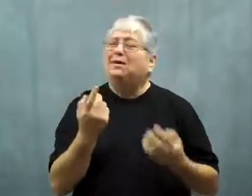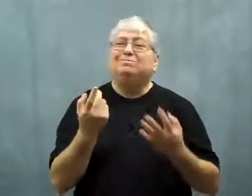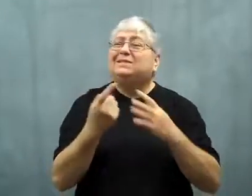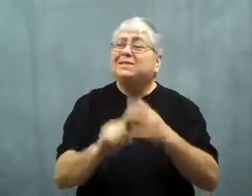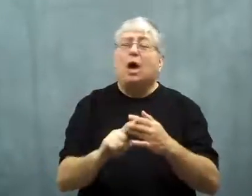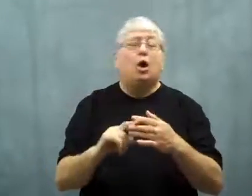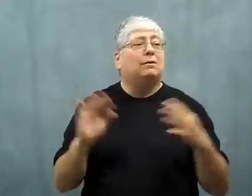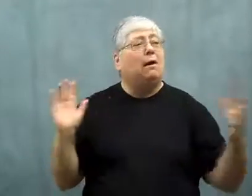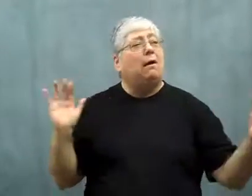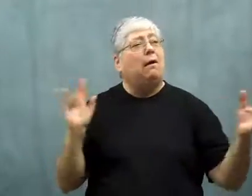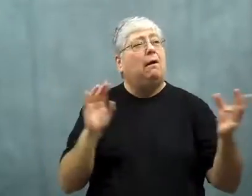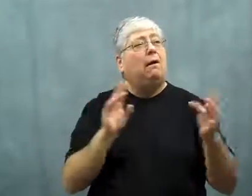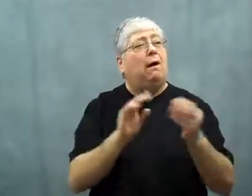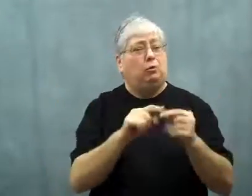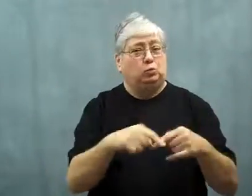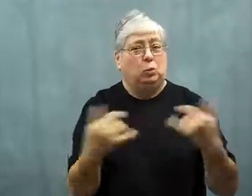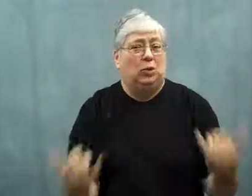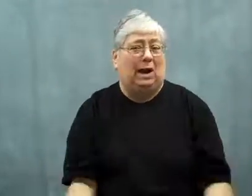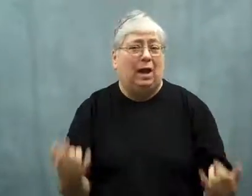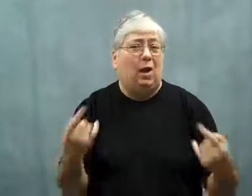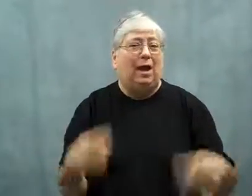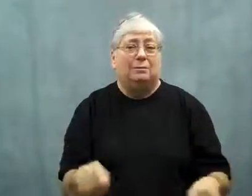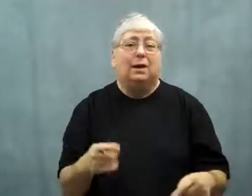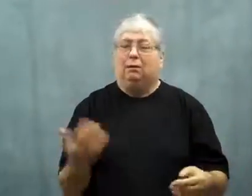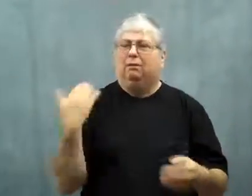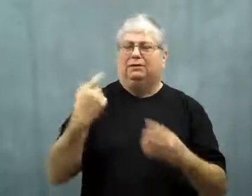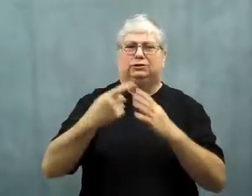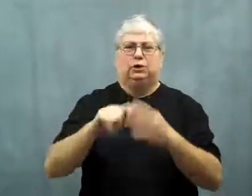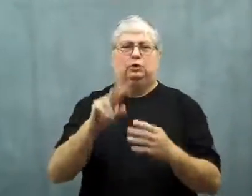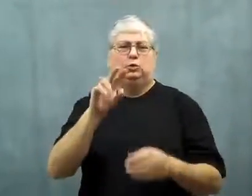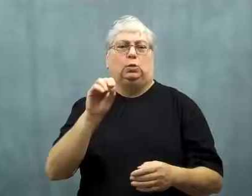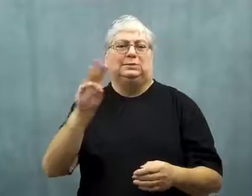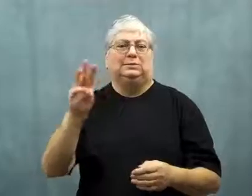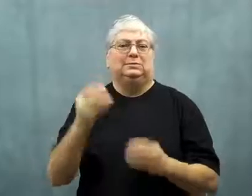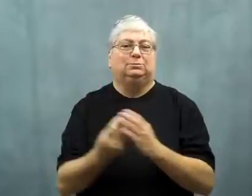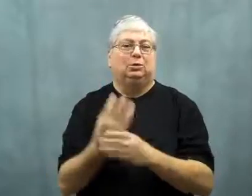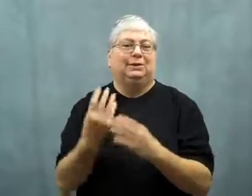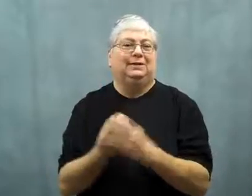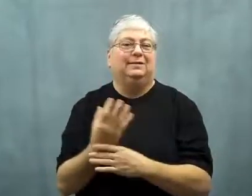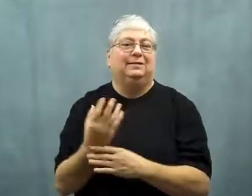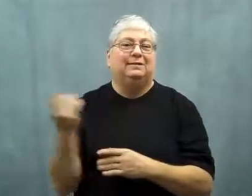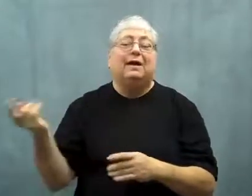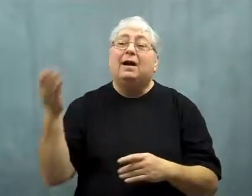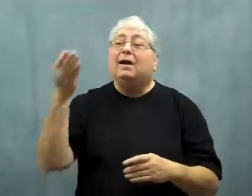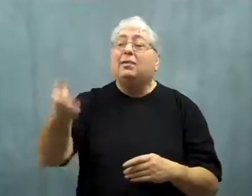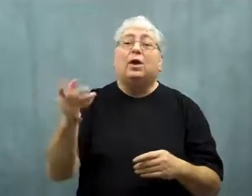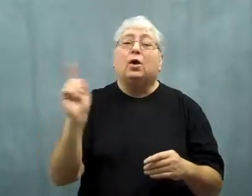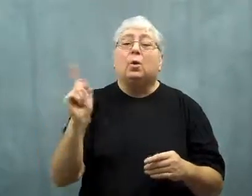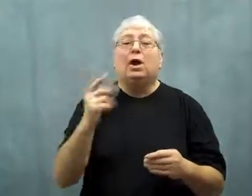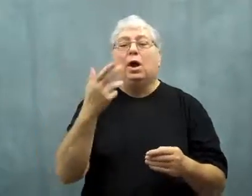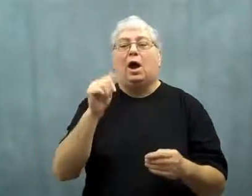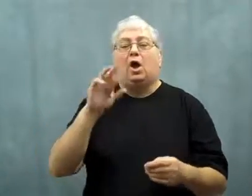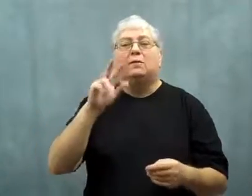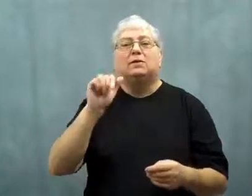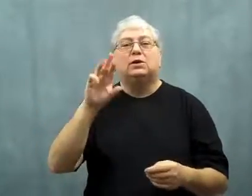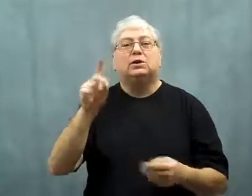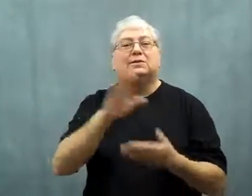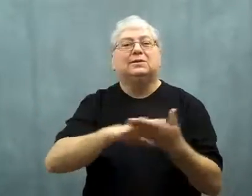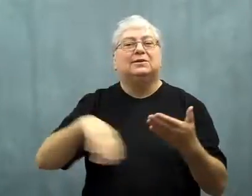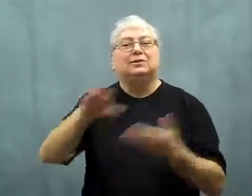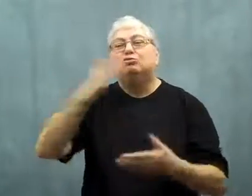The events leading up to now started back in the spring of 2006.